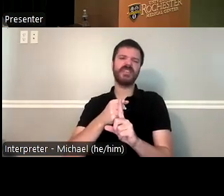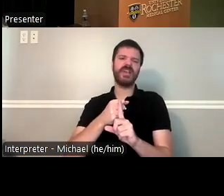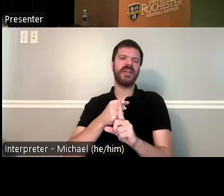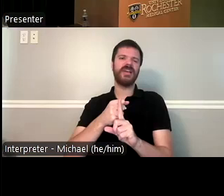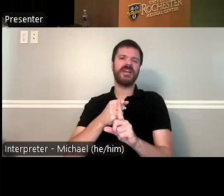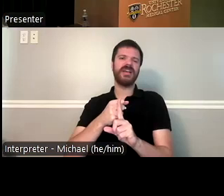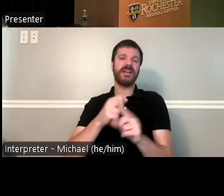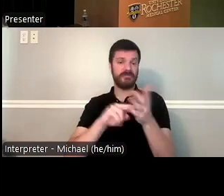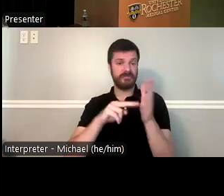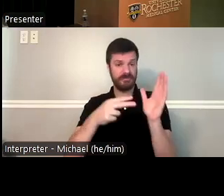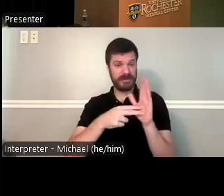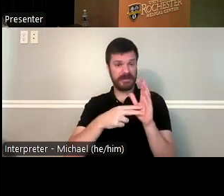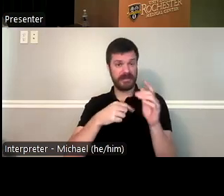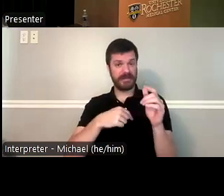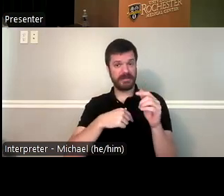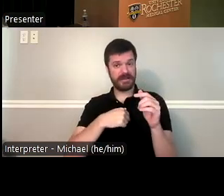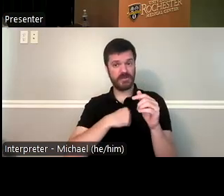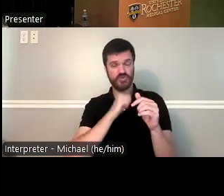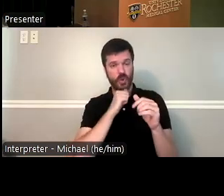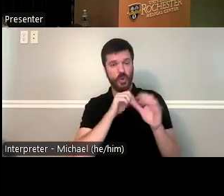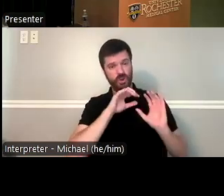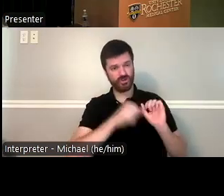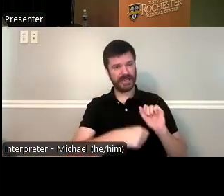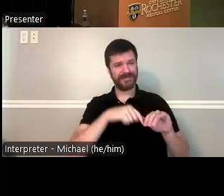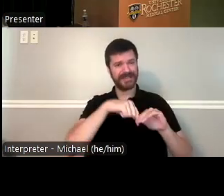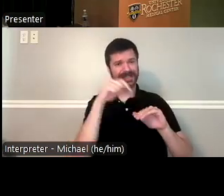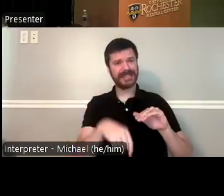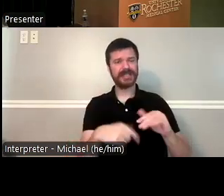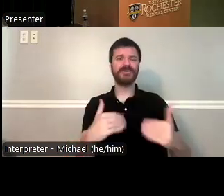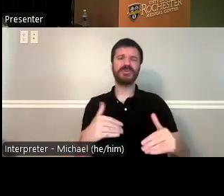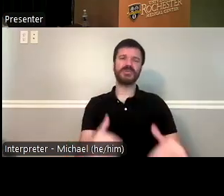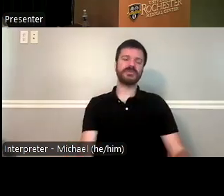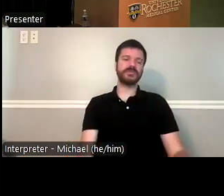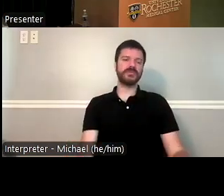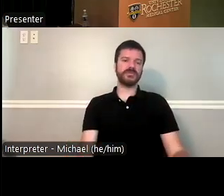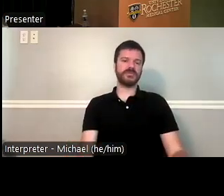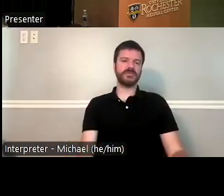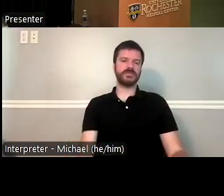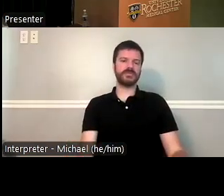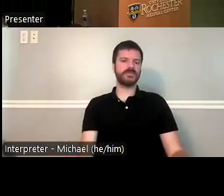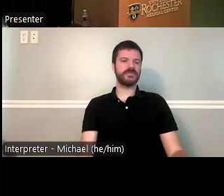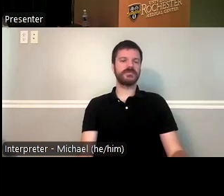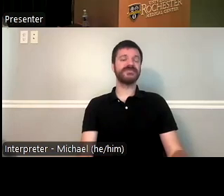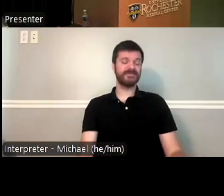I don't grieve deeply so the other thing is you can't there's going to be suffering struggle and